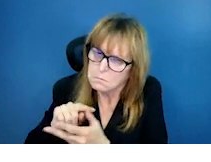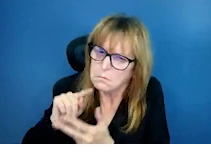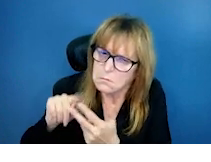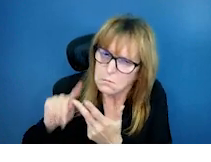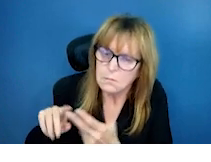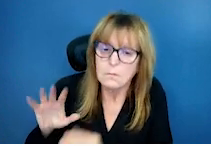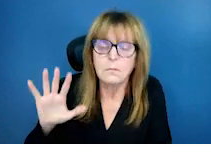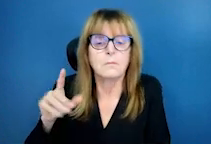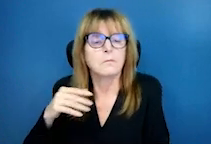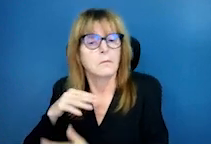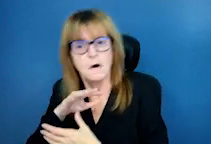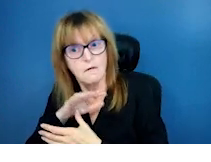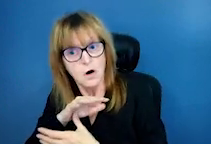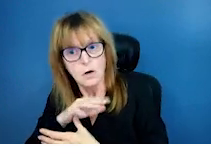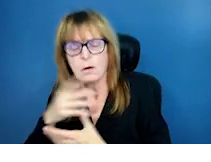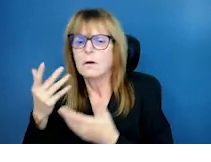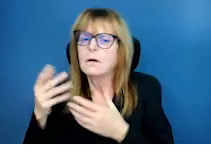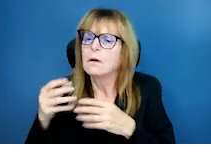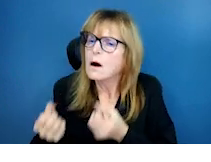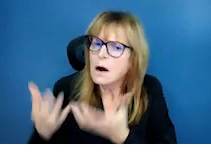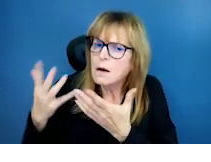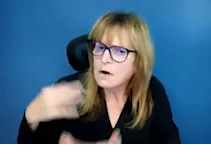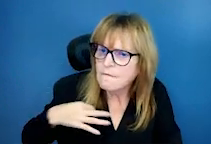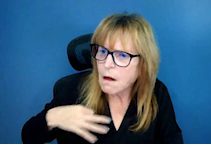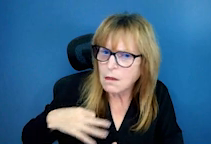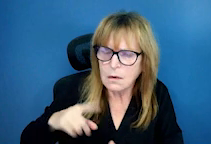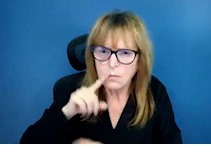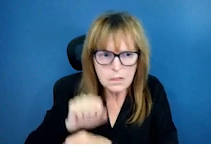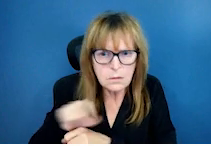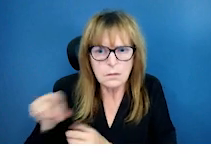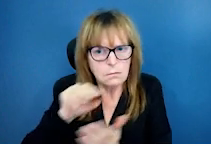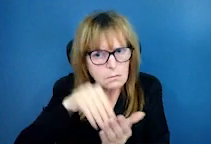This includes returns prepared on the program-provided software and